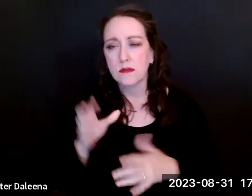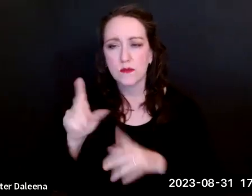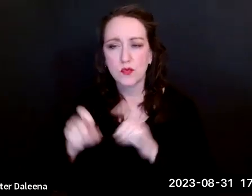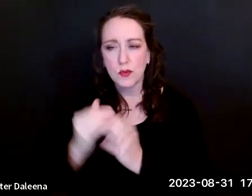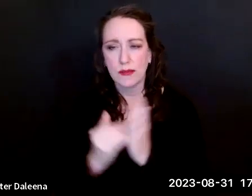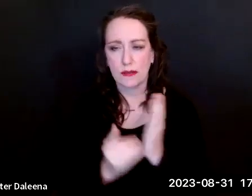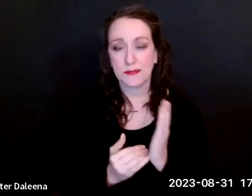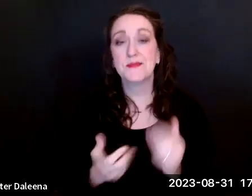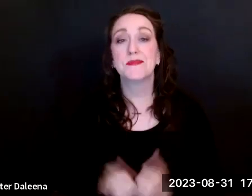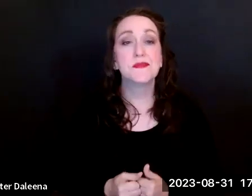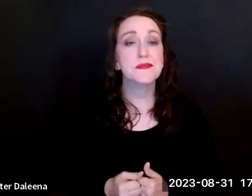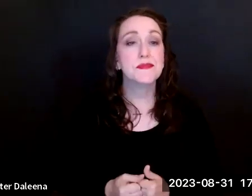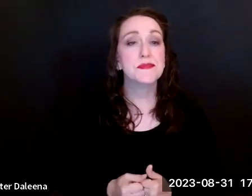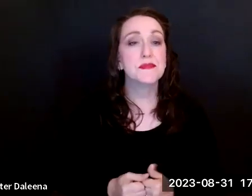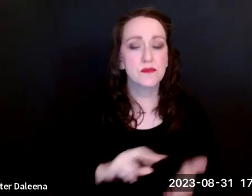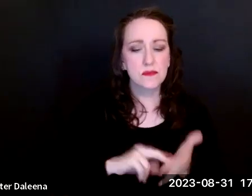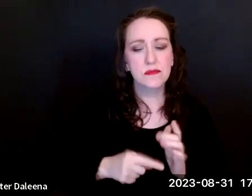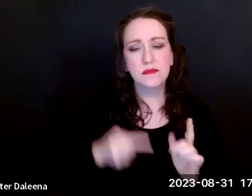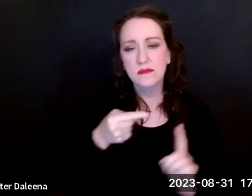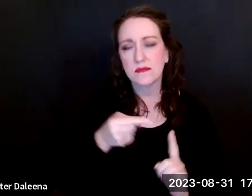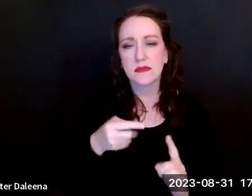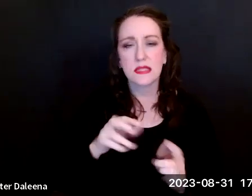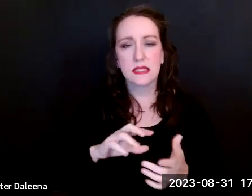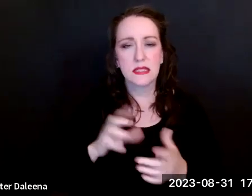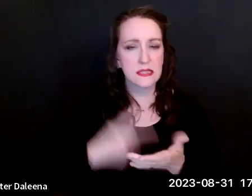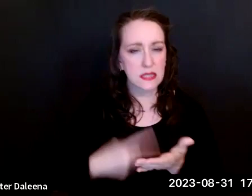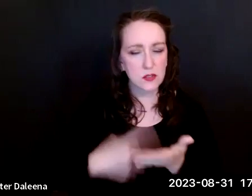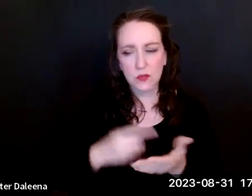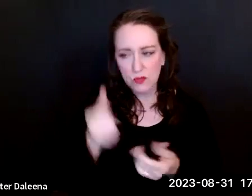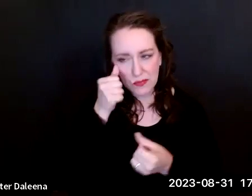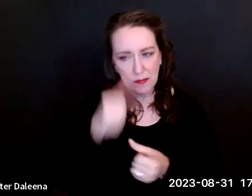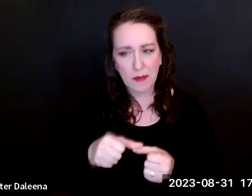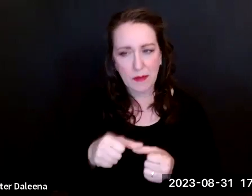and finally for the purposes of this discussion we just wanted to remind everyone the bill